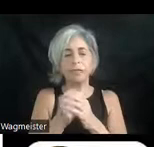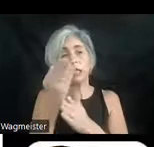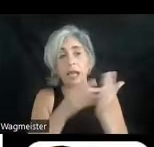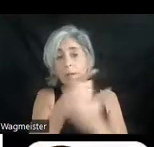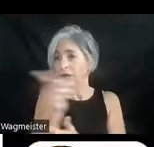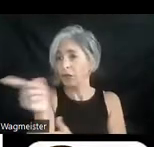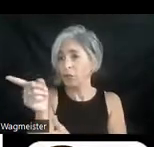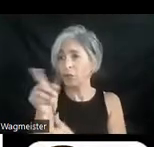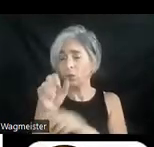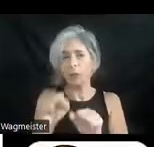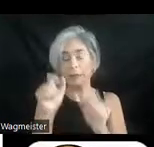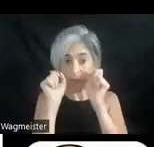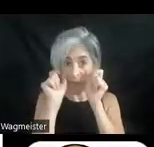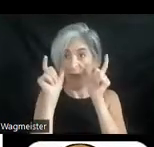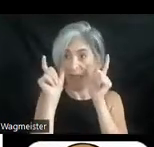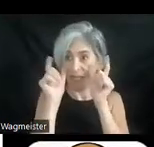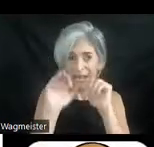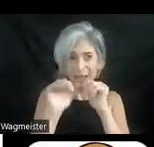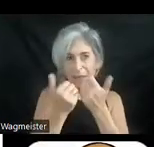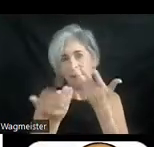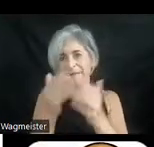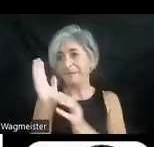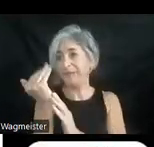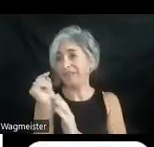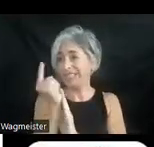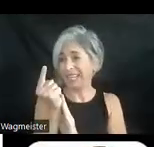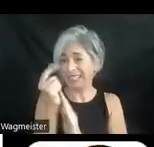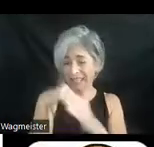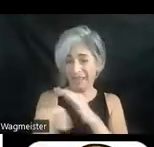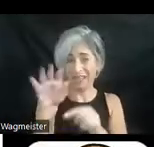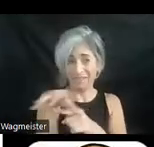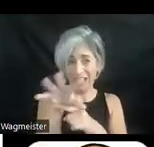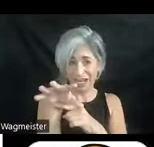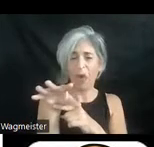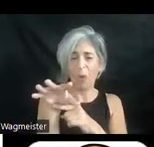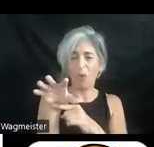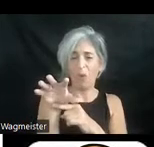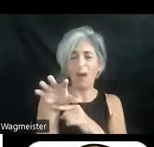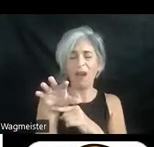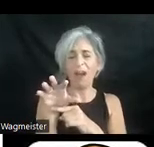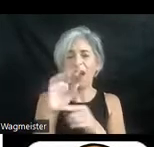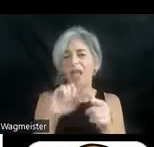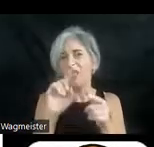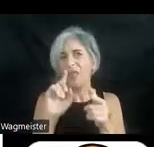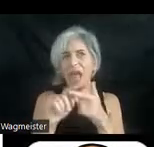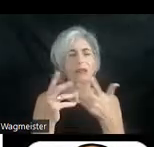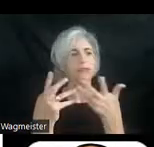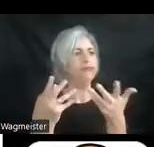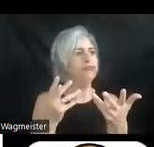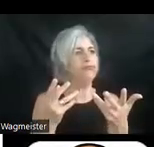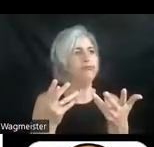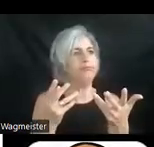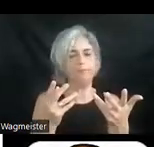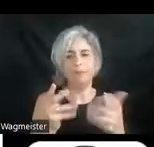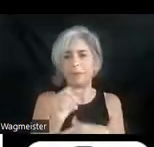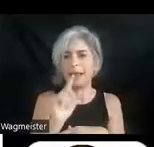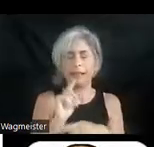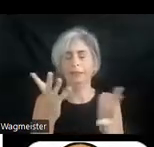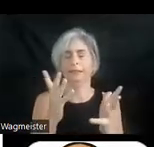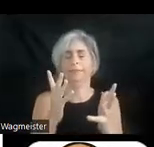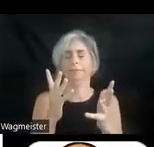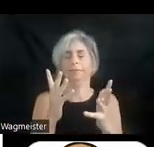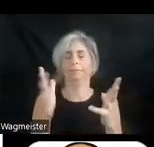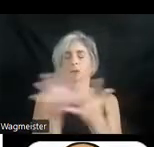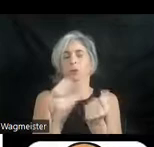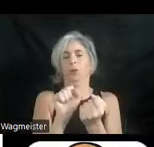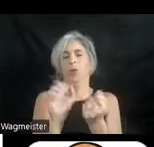will be a little surprised about fifteen seconds into this video. And I'm not going to spoil